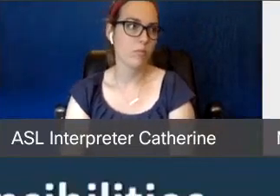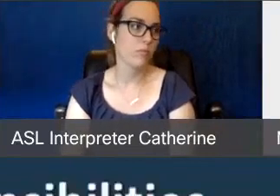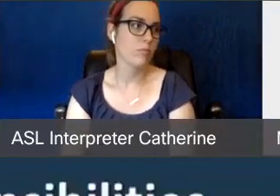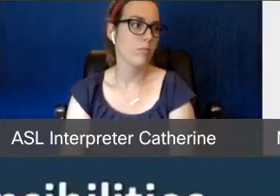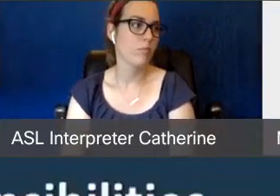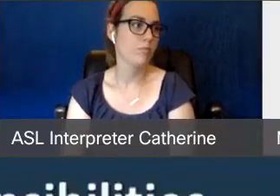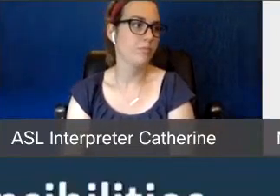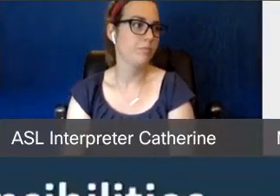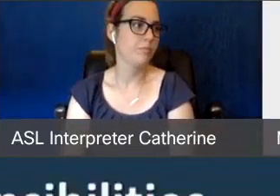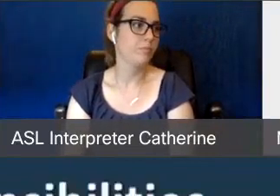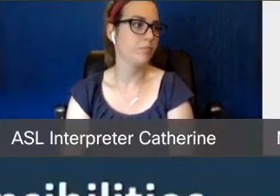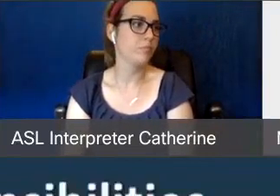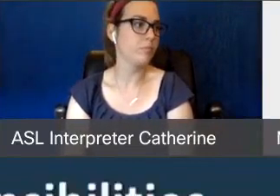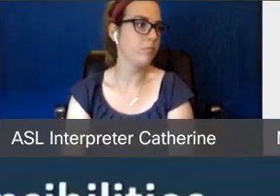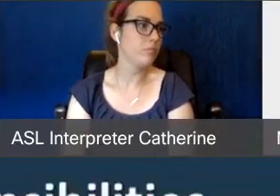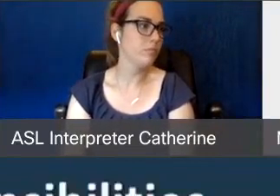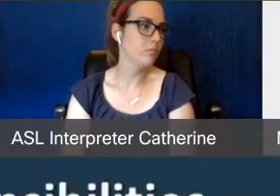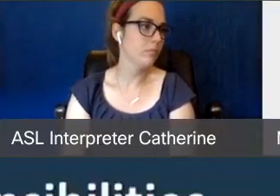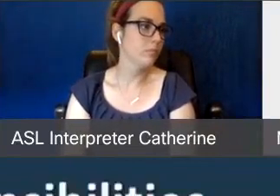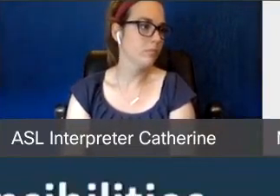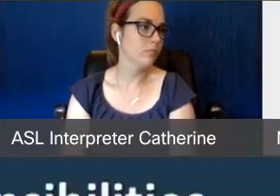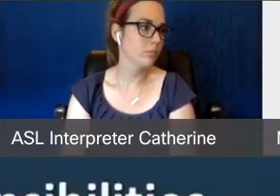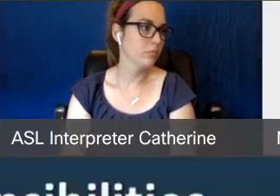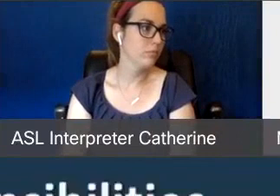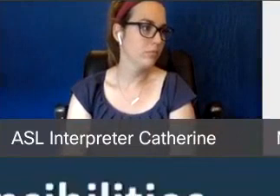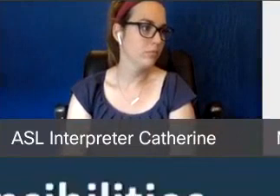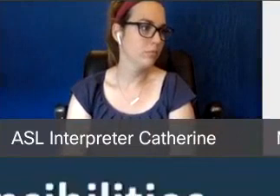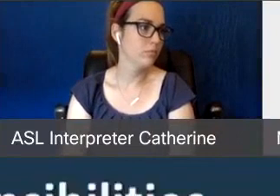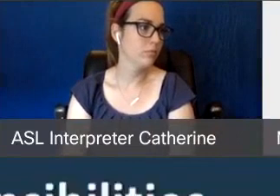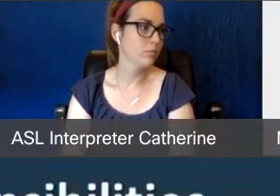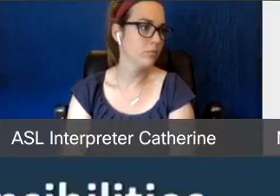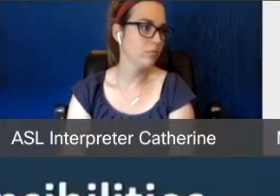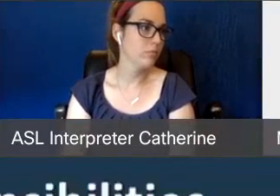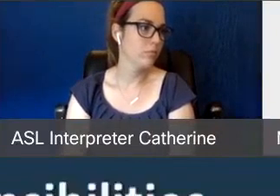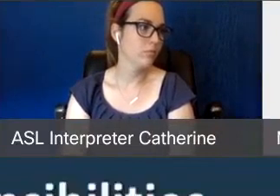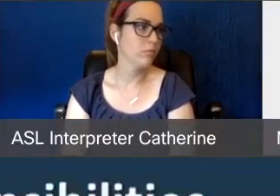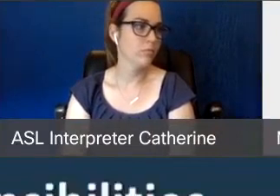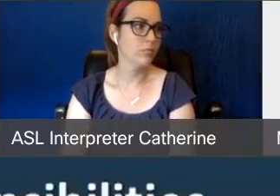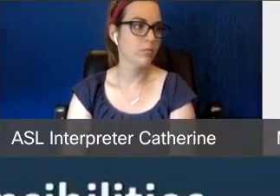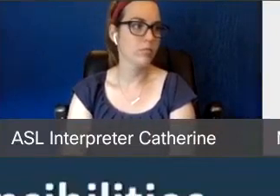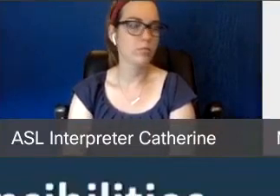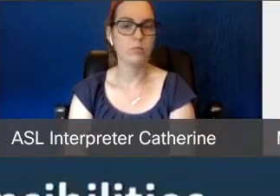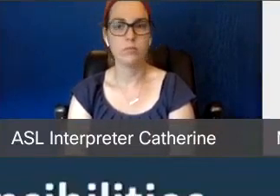because they have misconceptions about the medications. We may do communal education where the judge talks